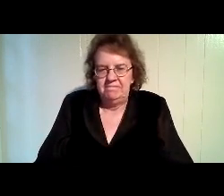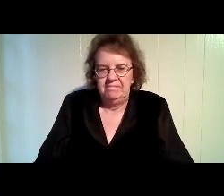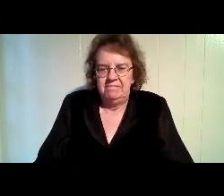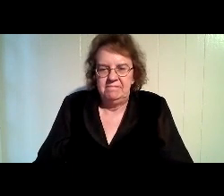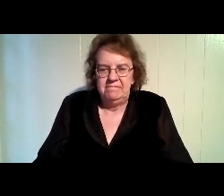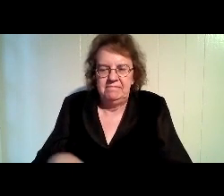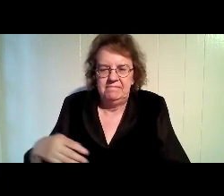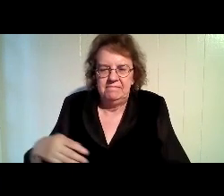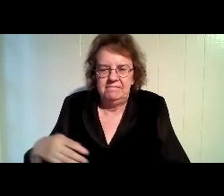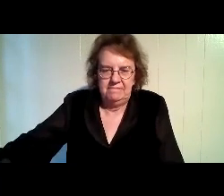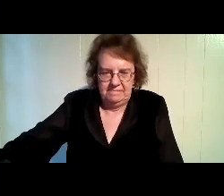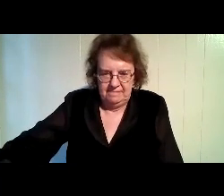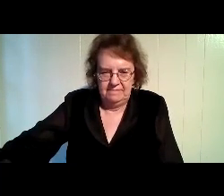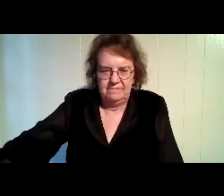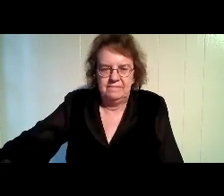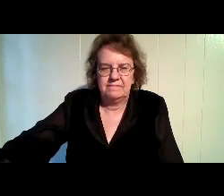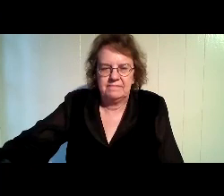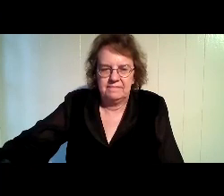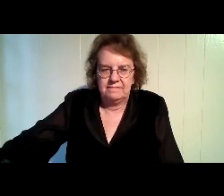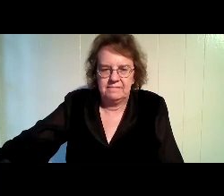Alright, so let's go ahead and open up Excel now.